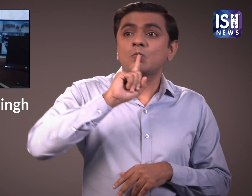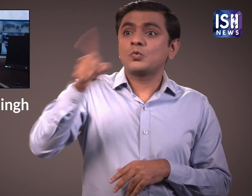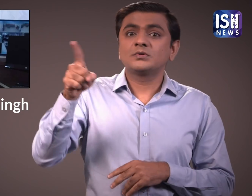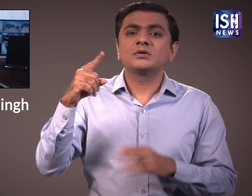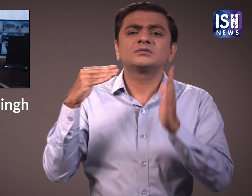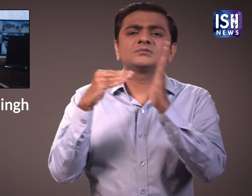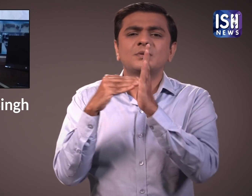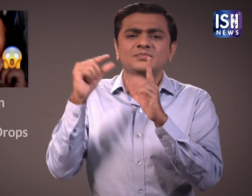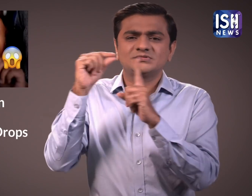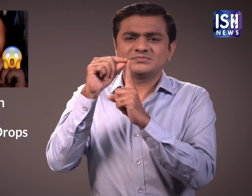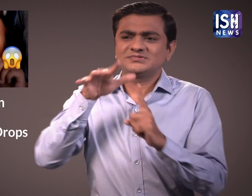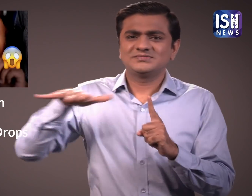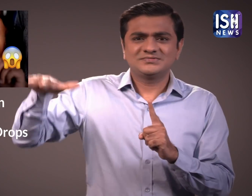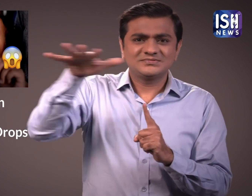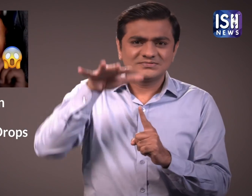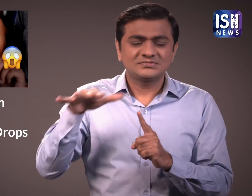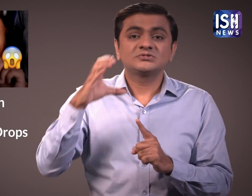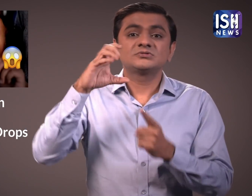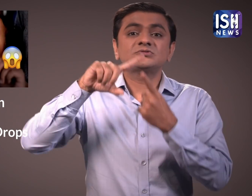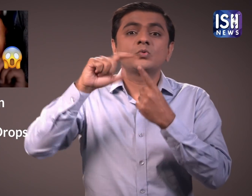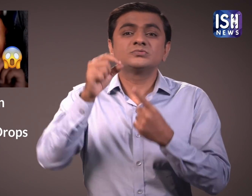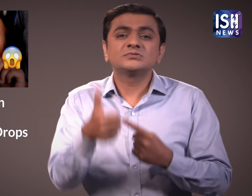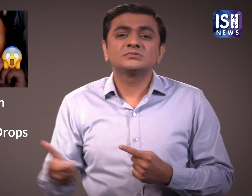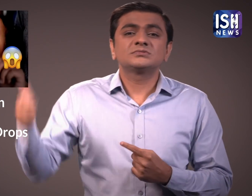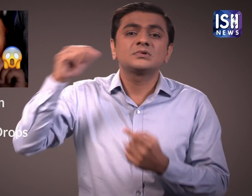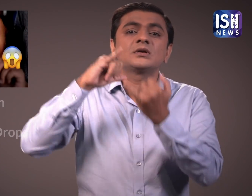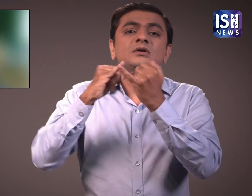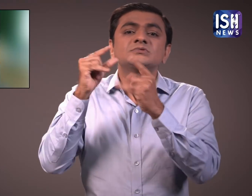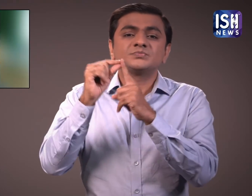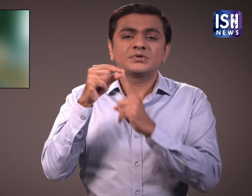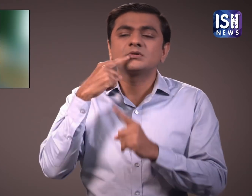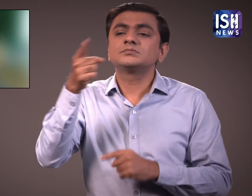and ordered the Zilla Parishad CEO Shrikrishna Panchal